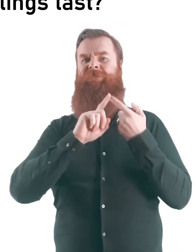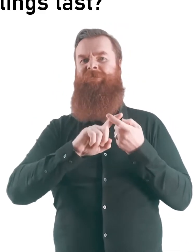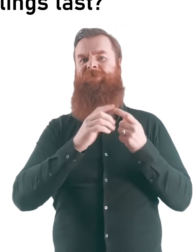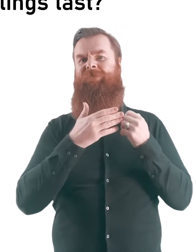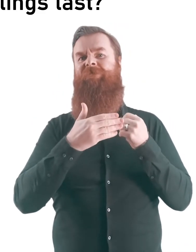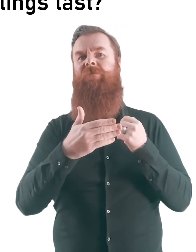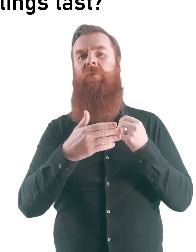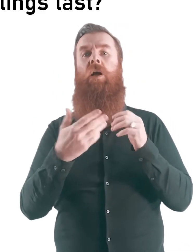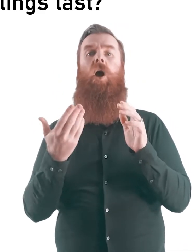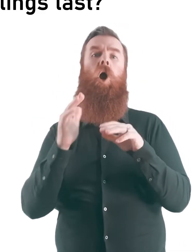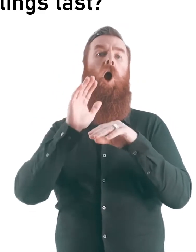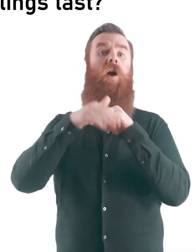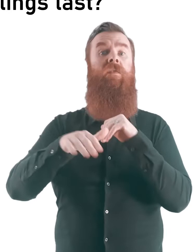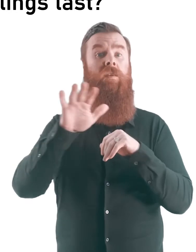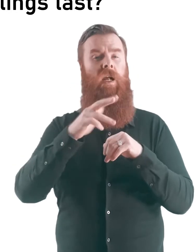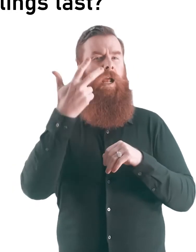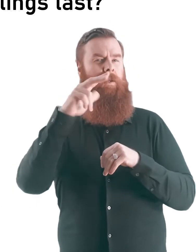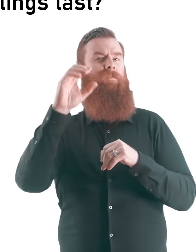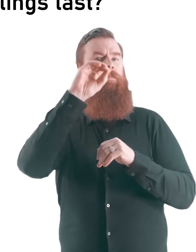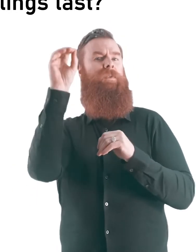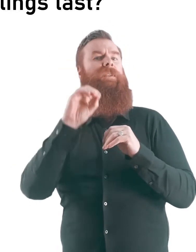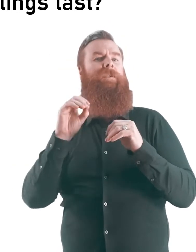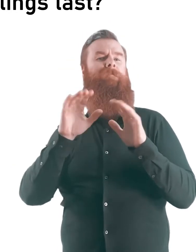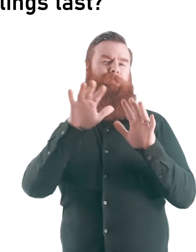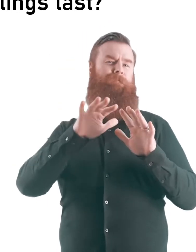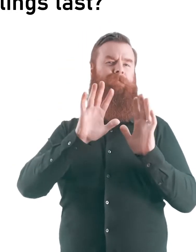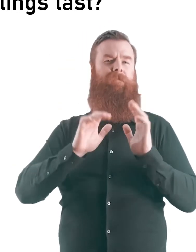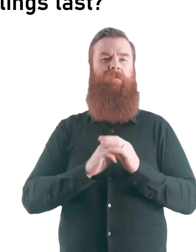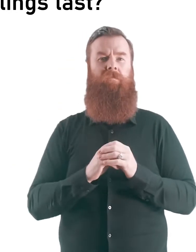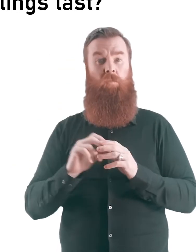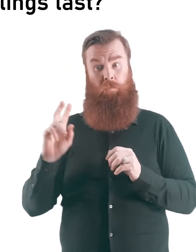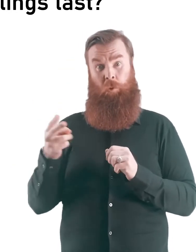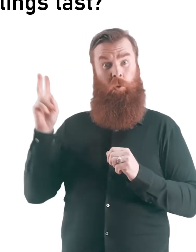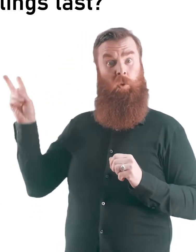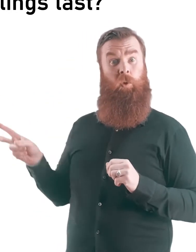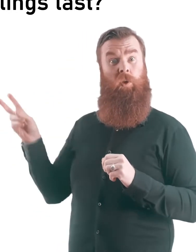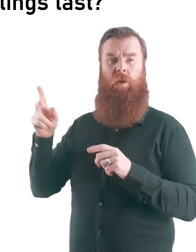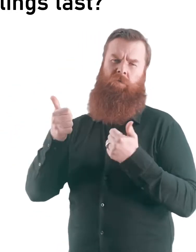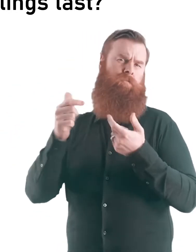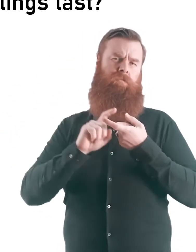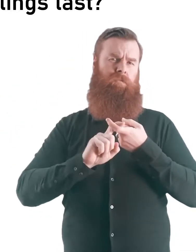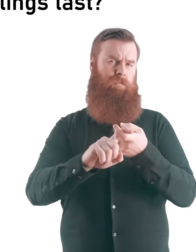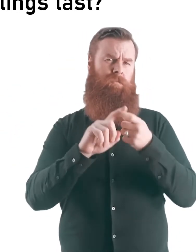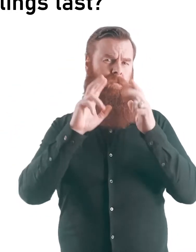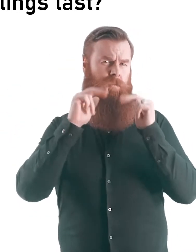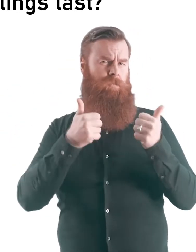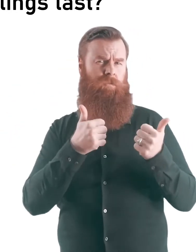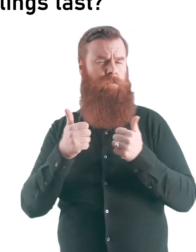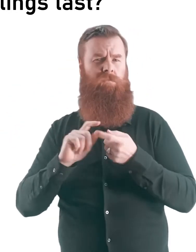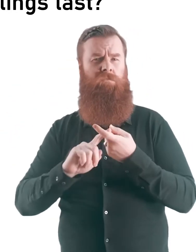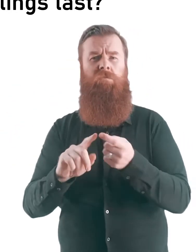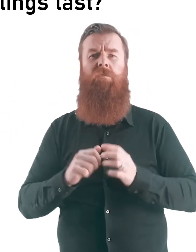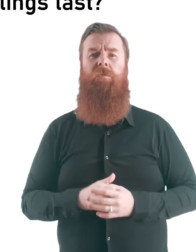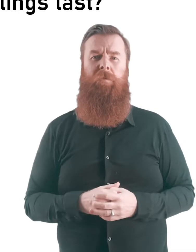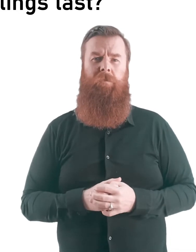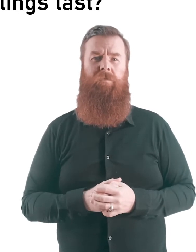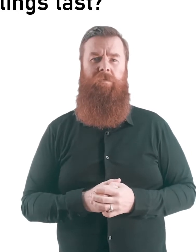over 80% of the amalgam and composite resin fillings were still in good condition.